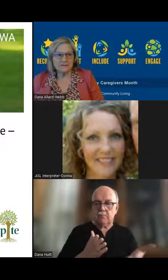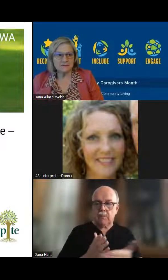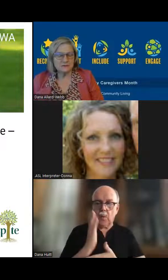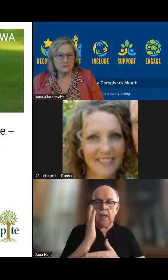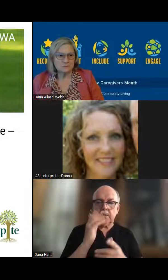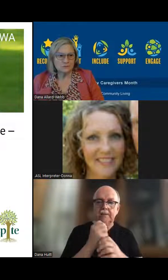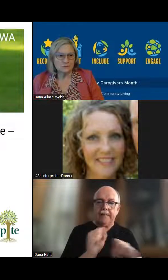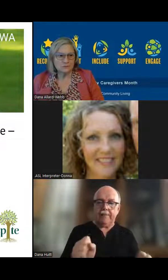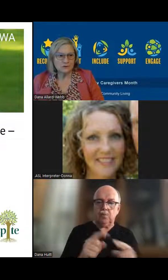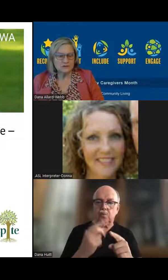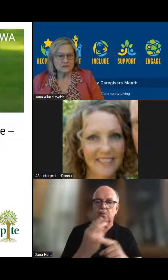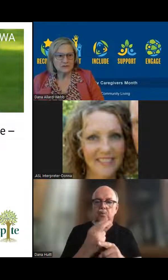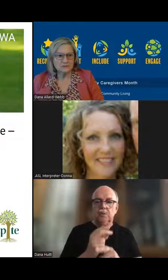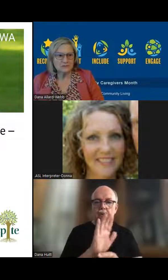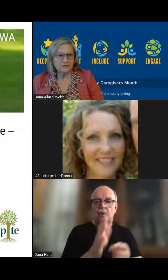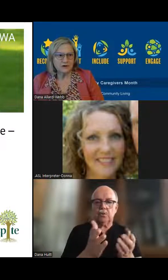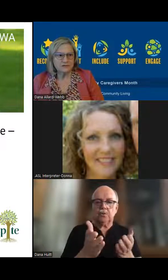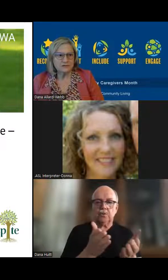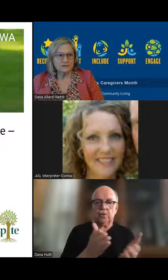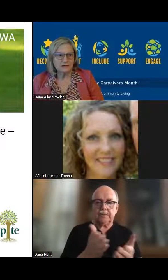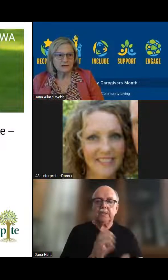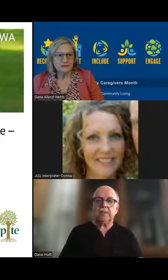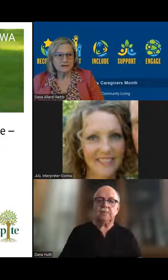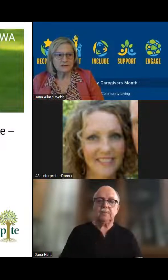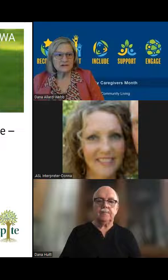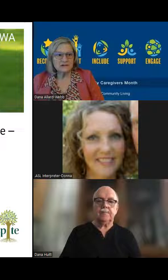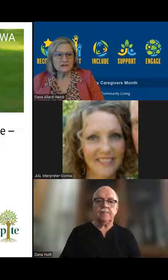adult family home. So there's other people that we're look